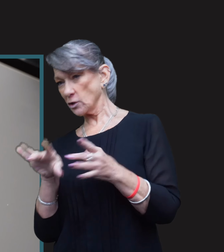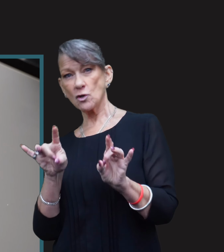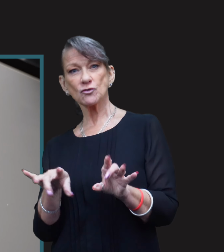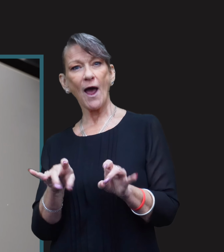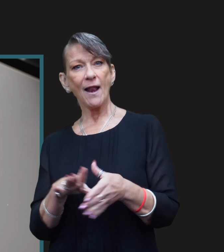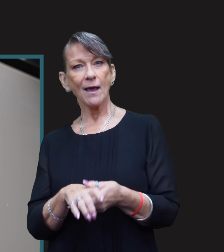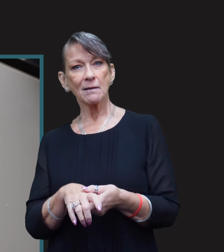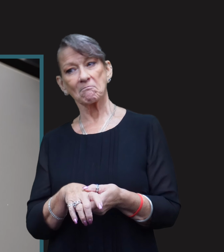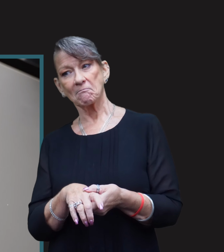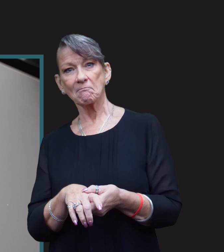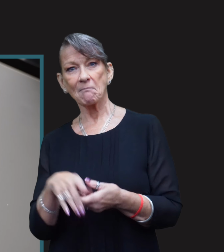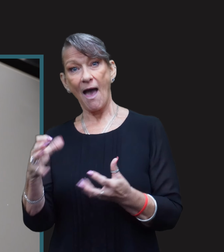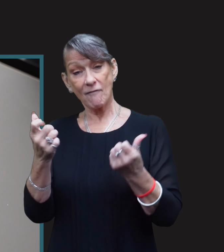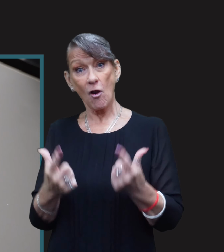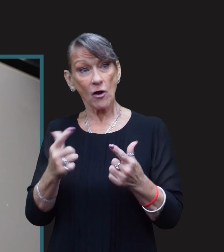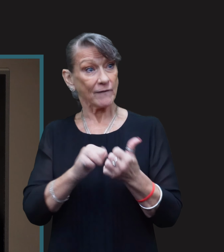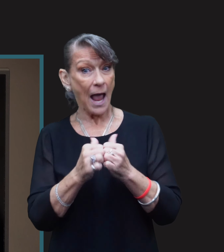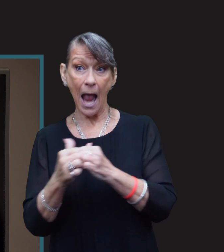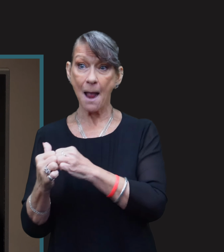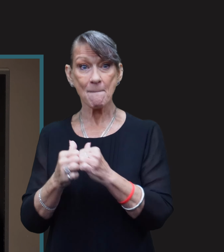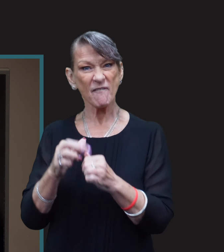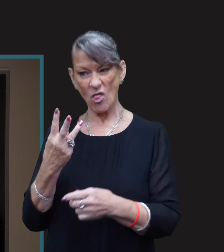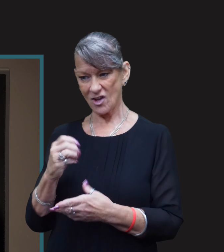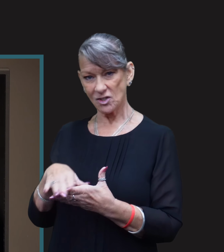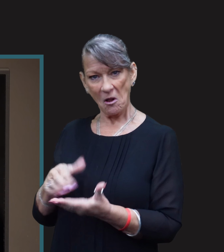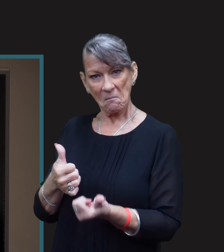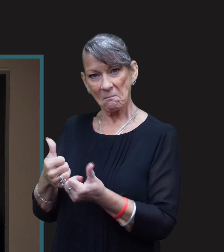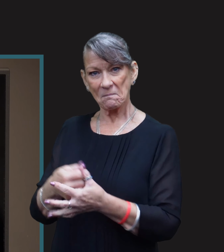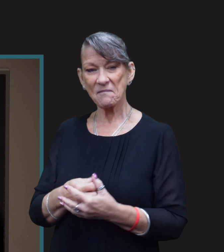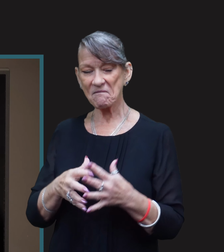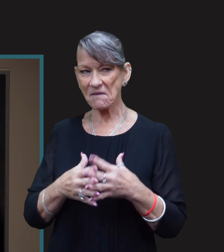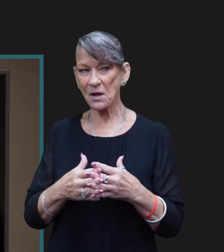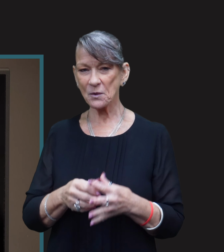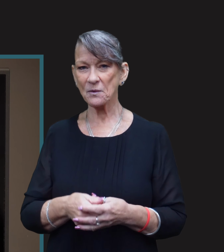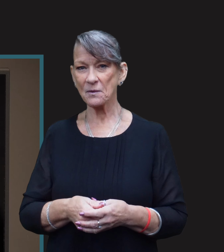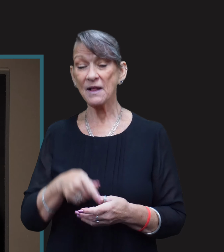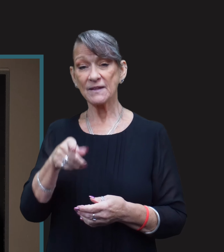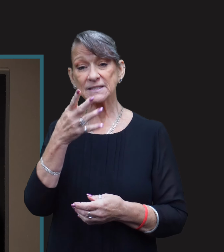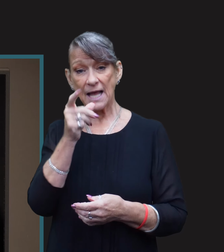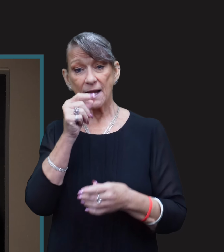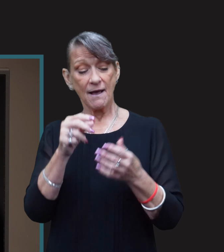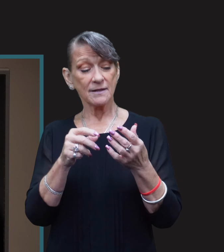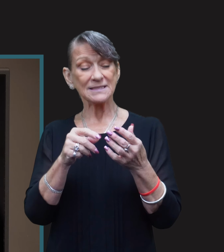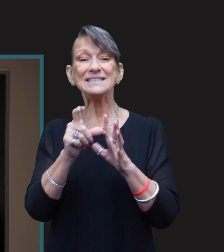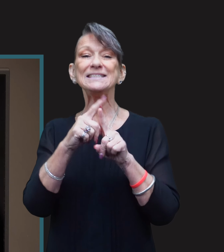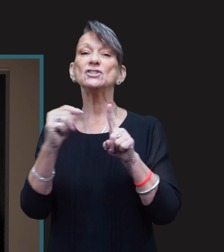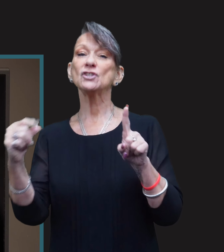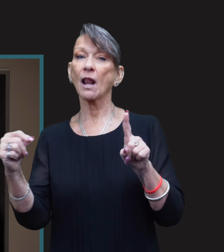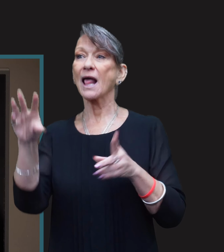there is a fair amount of game for the money. It is available as a digital download from the Nintendo eShop.